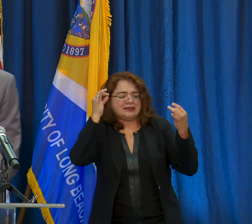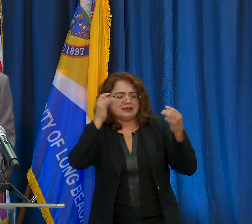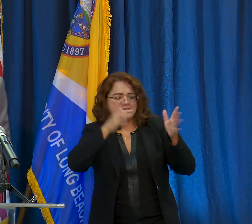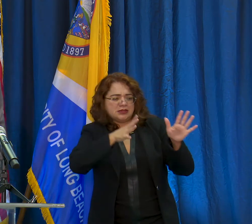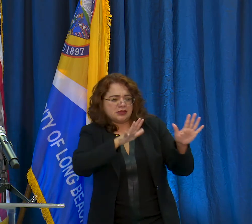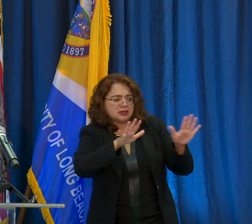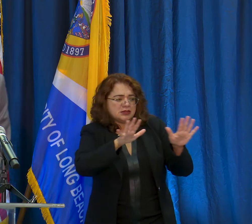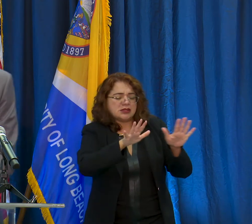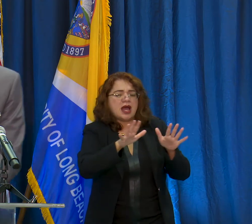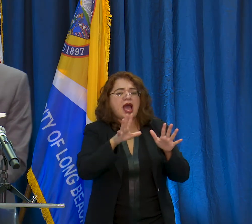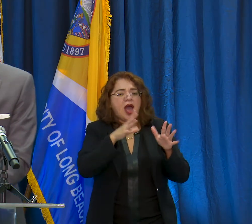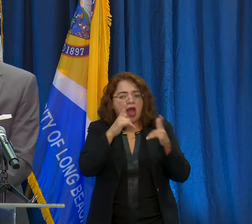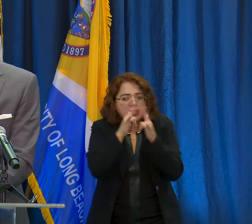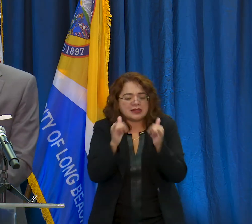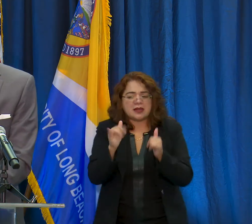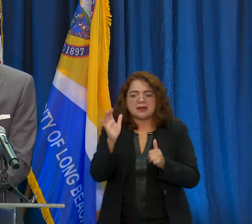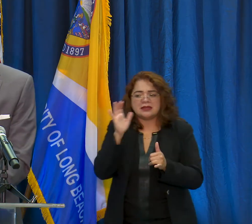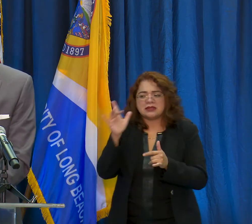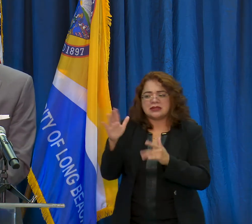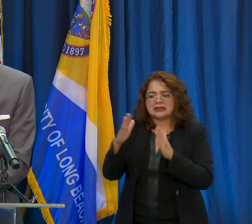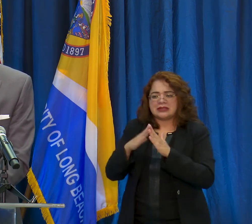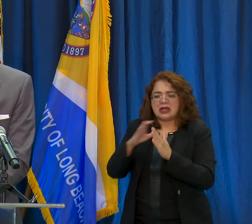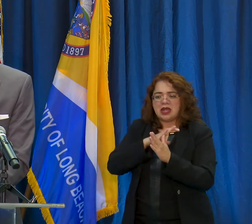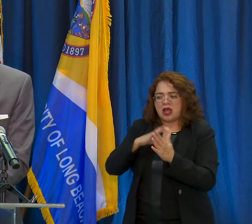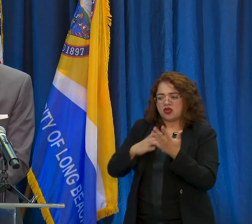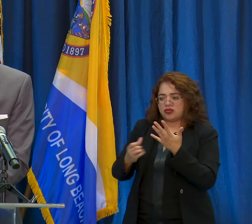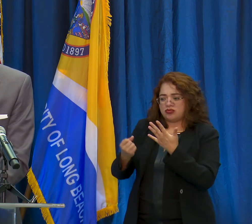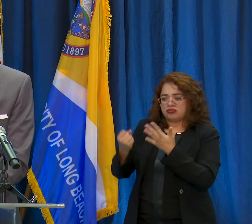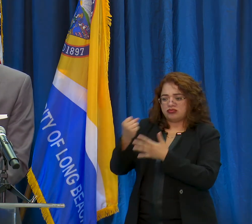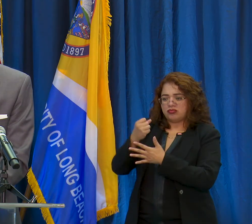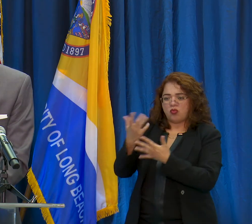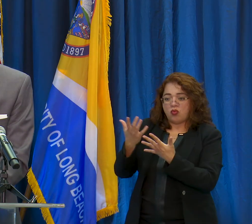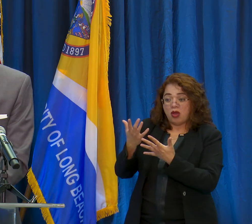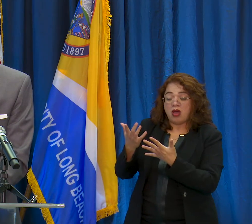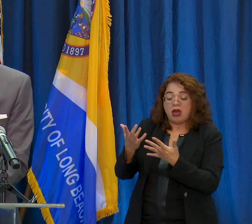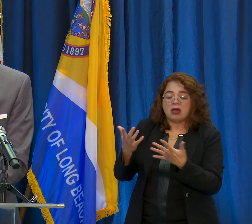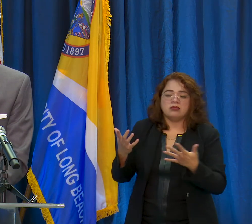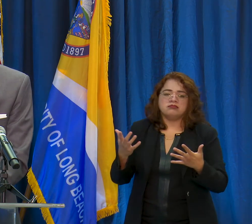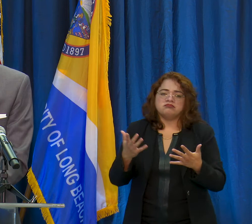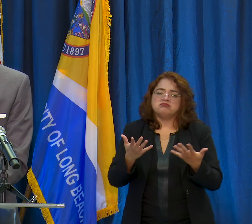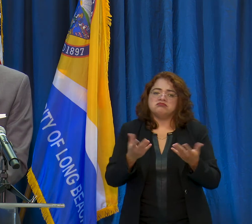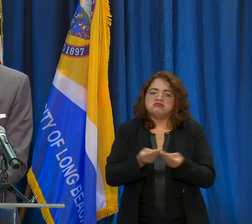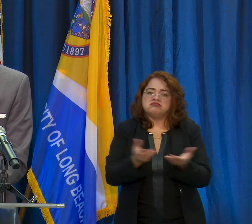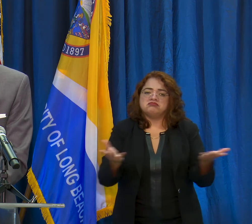Council wants to have in the community. Thank you, John.